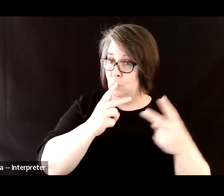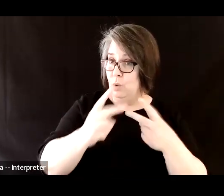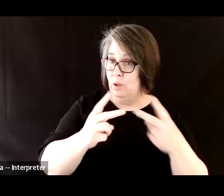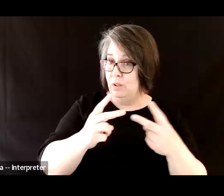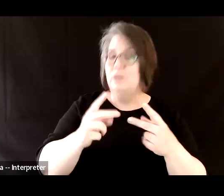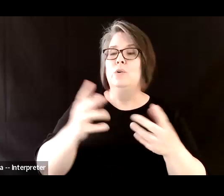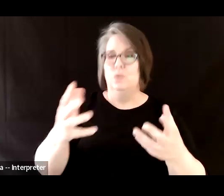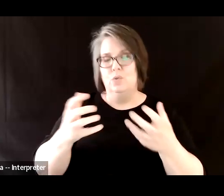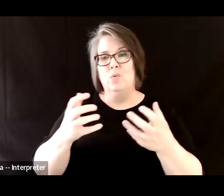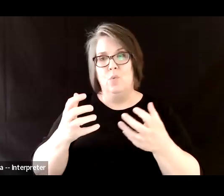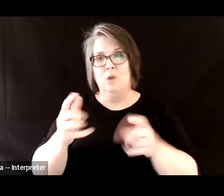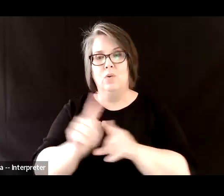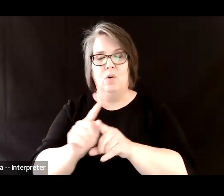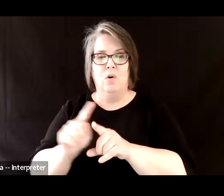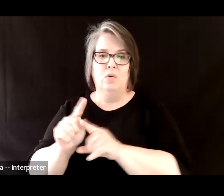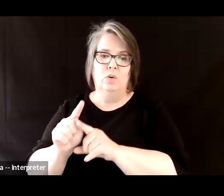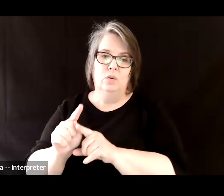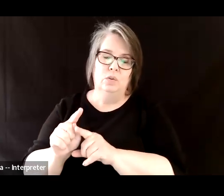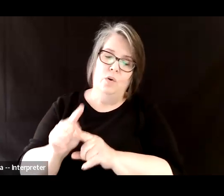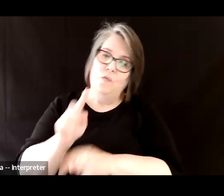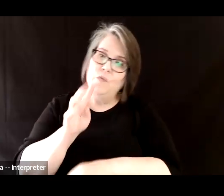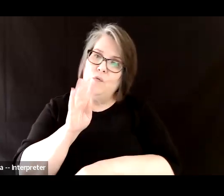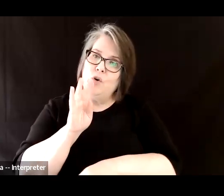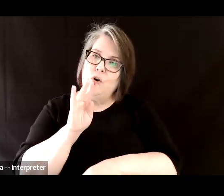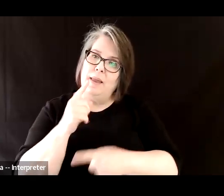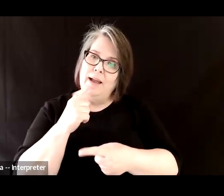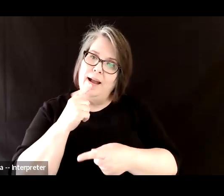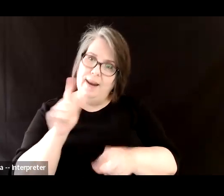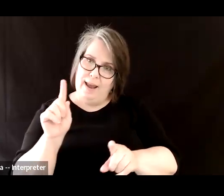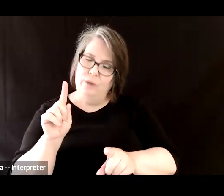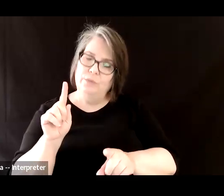you will want to verbally announce the -- what has